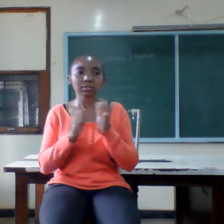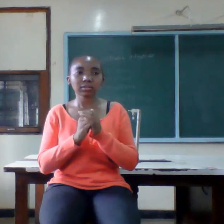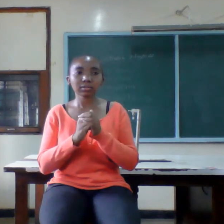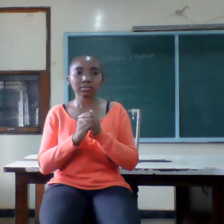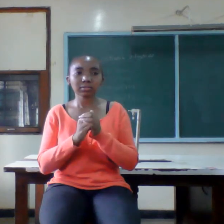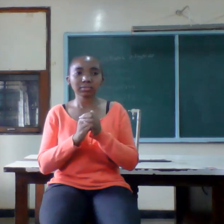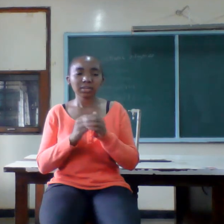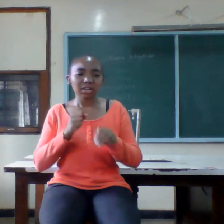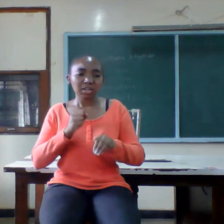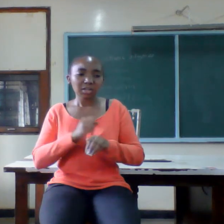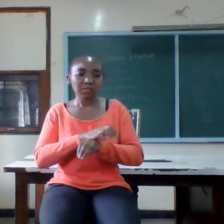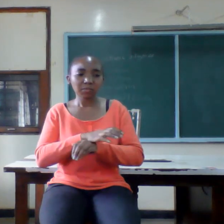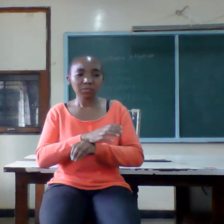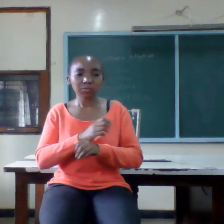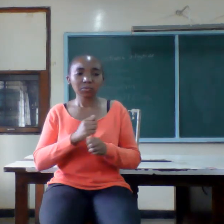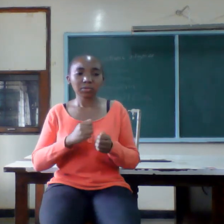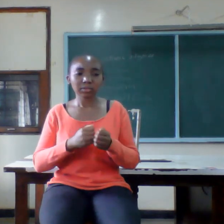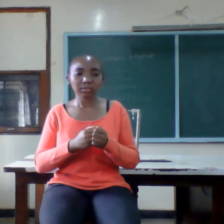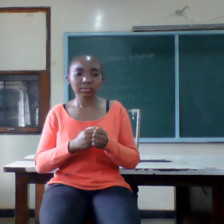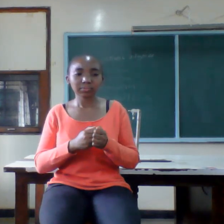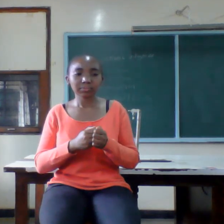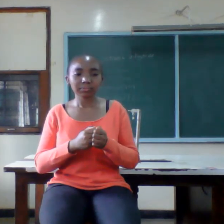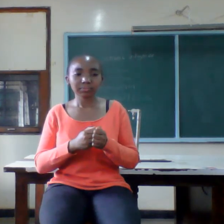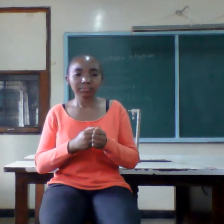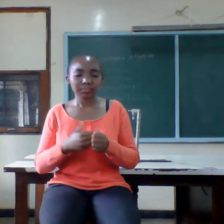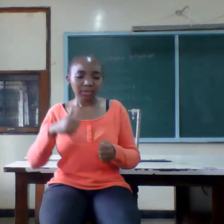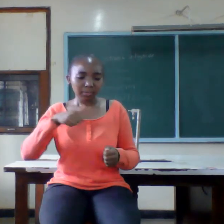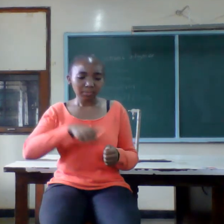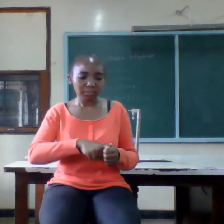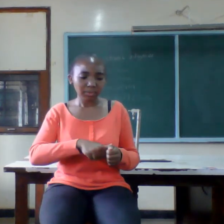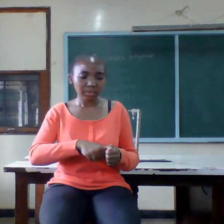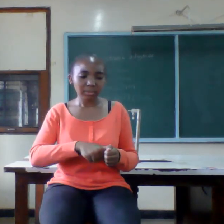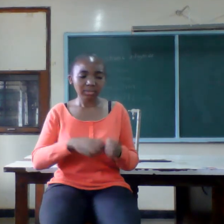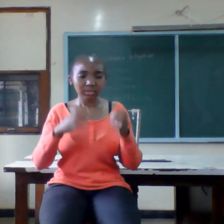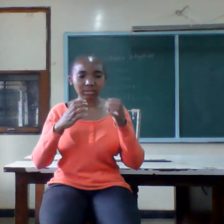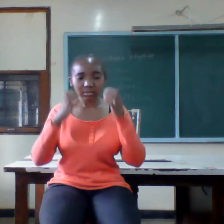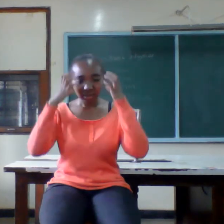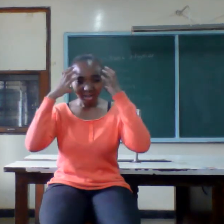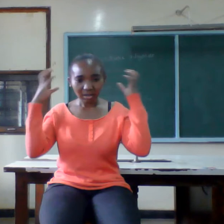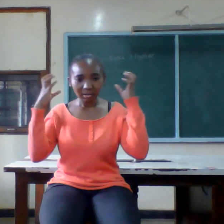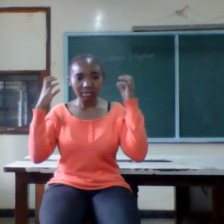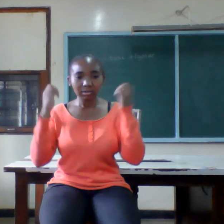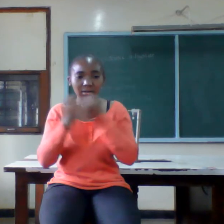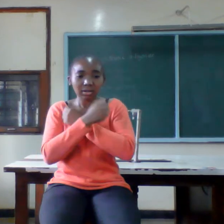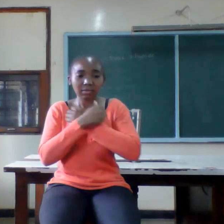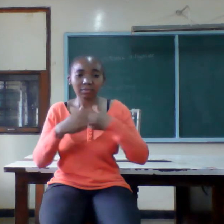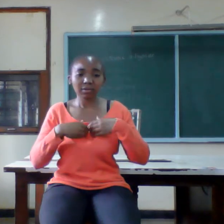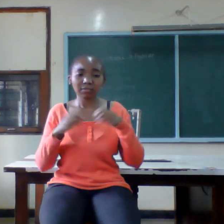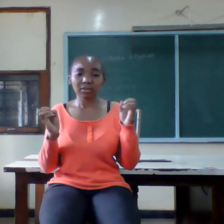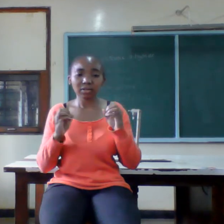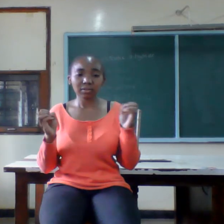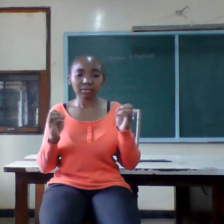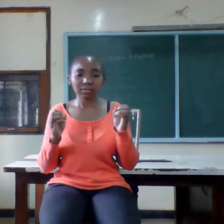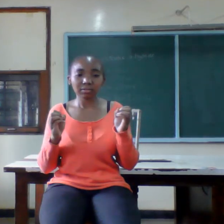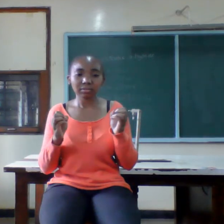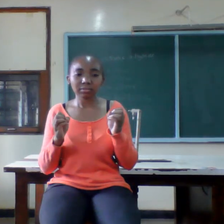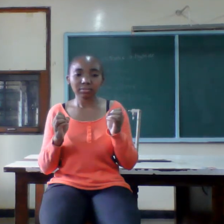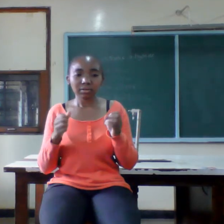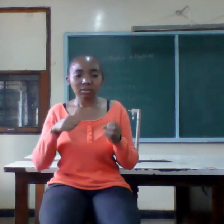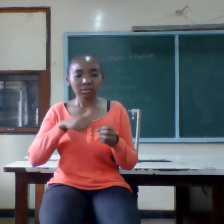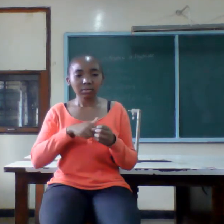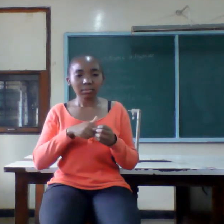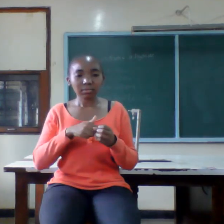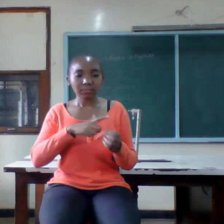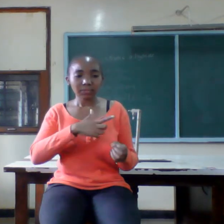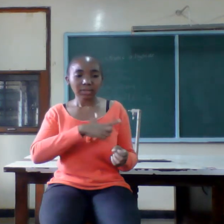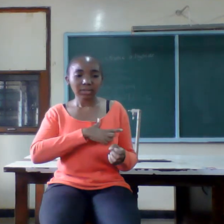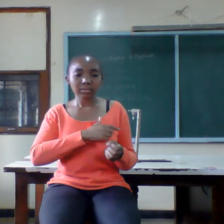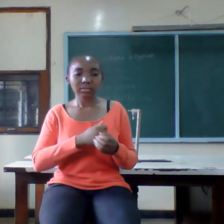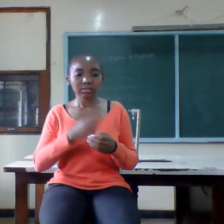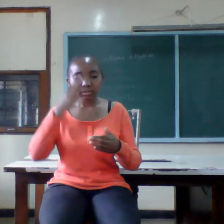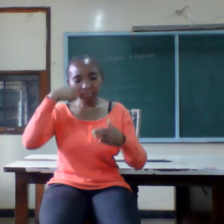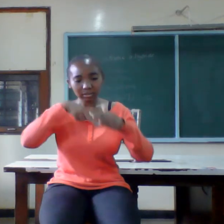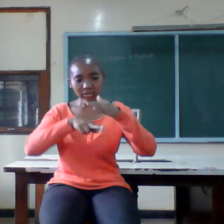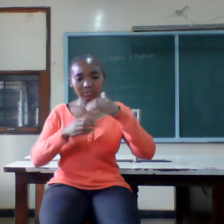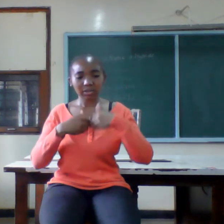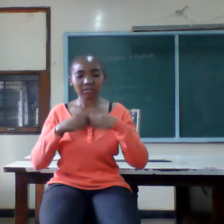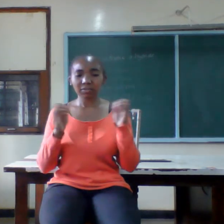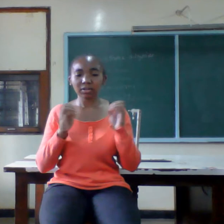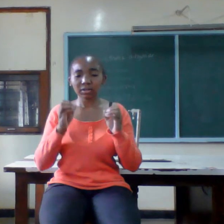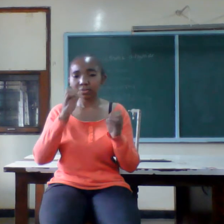influence stizziness stubbornness lack of Love rudeness laziness disrespect cheating be ready